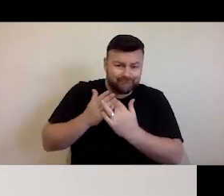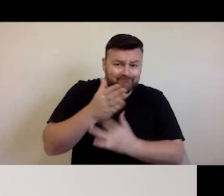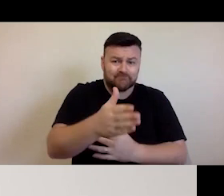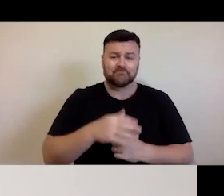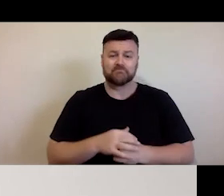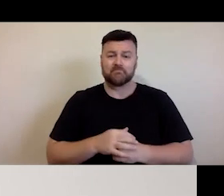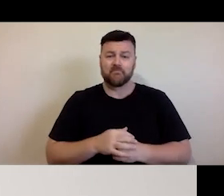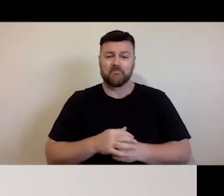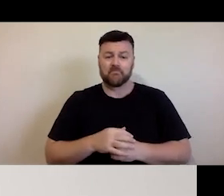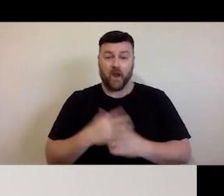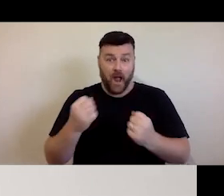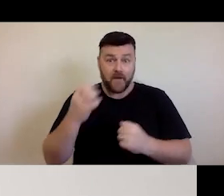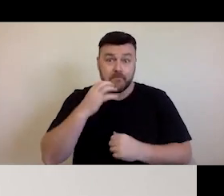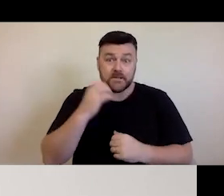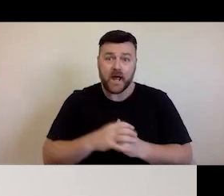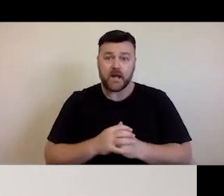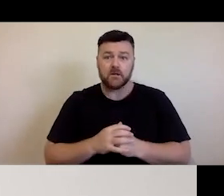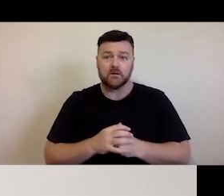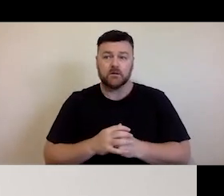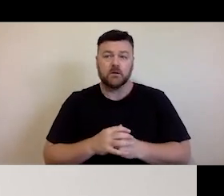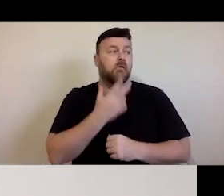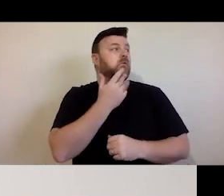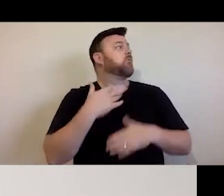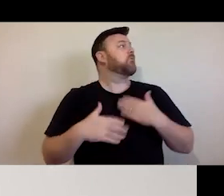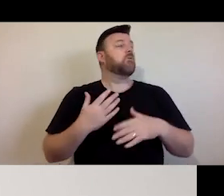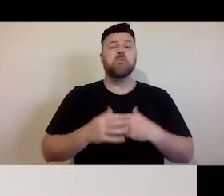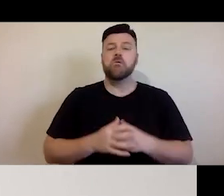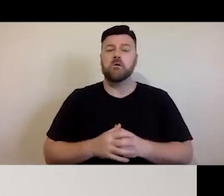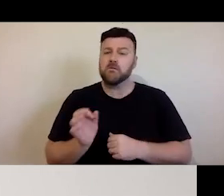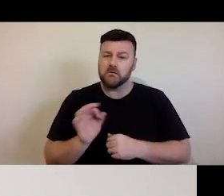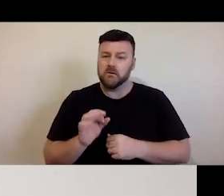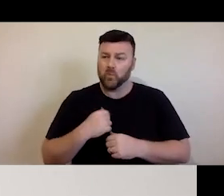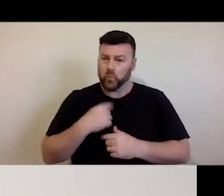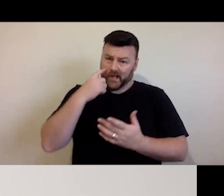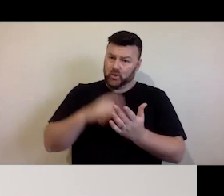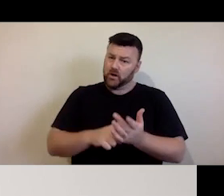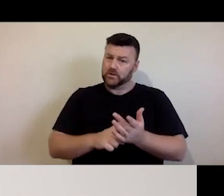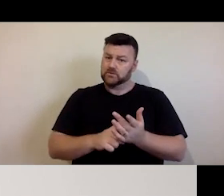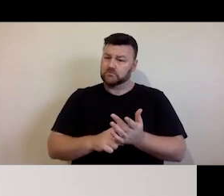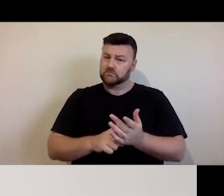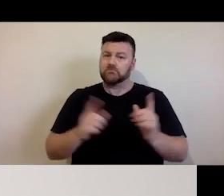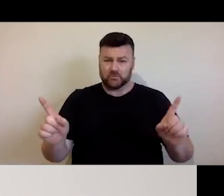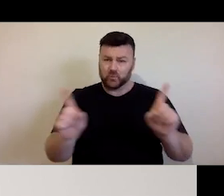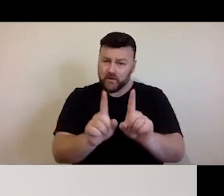have made one, we stay together and we work through them.